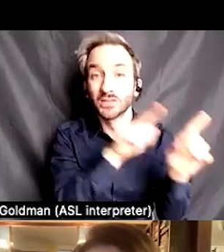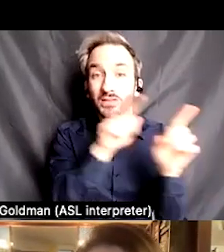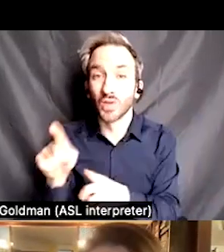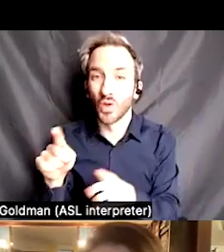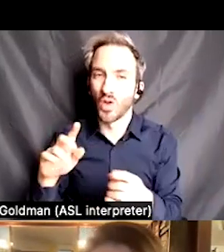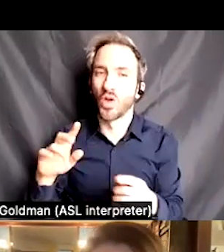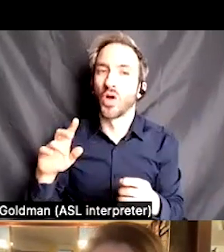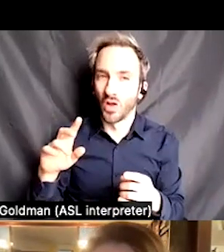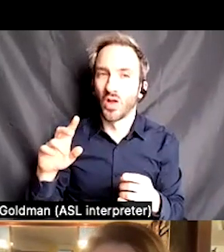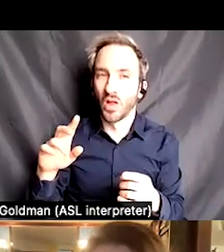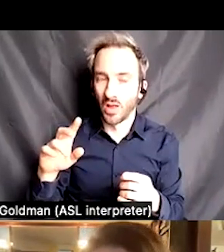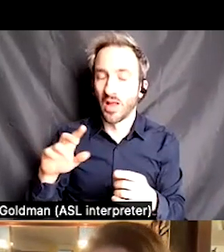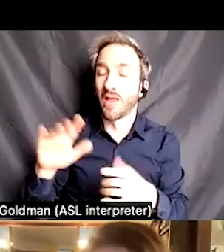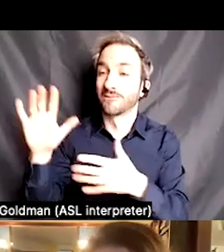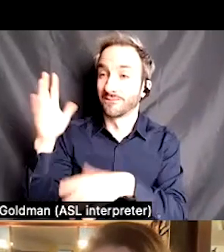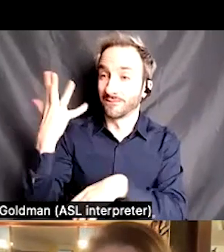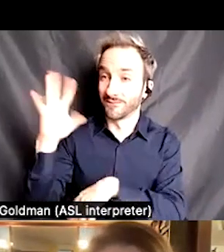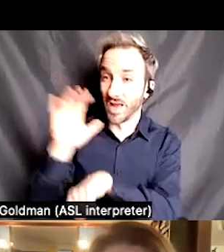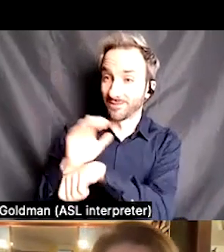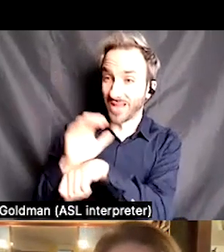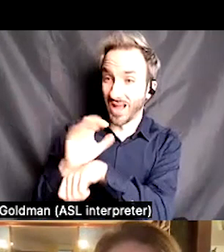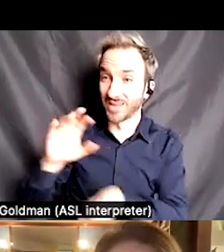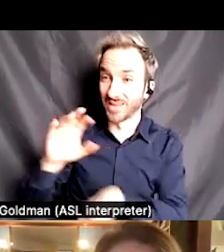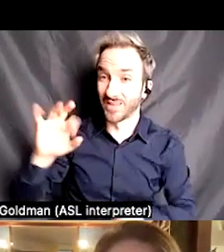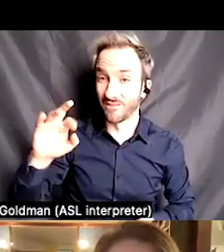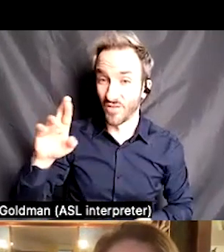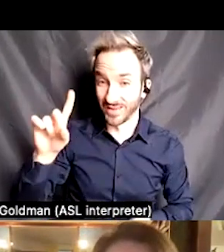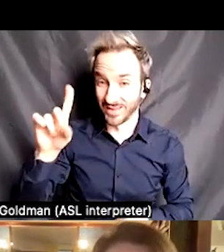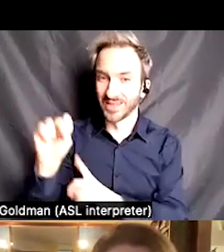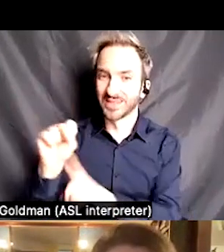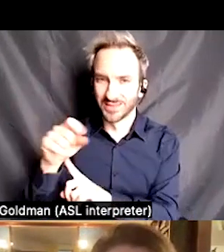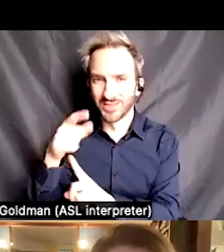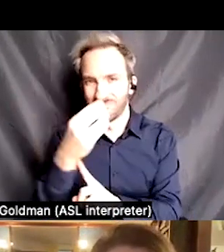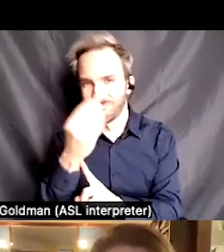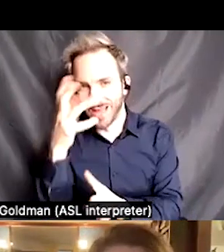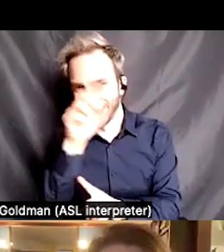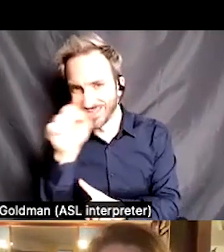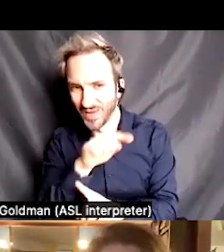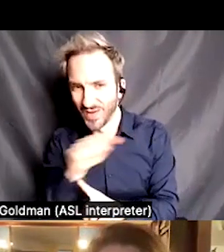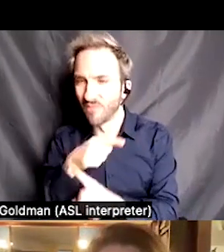video games and a novel tie-in to those video games. "The Girl from the Sea" is a standalone